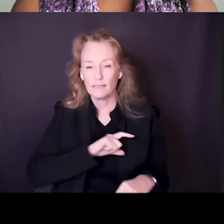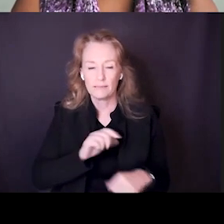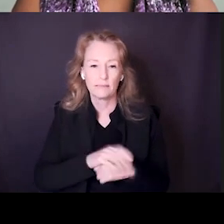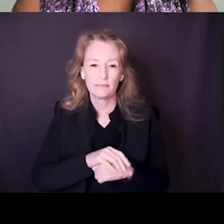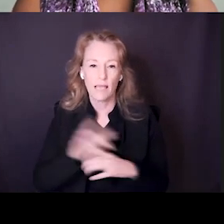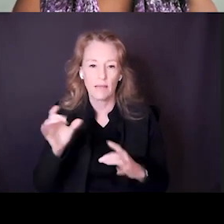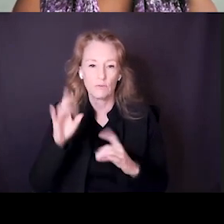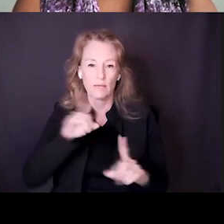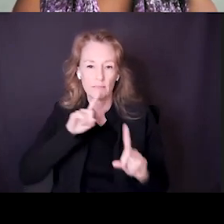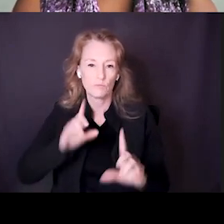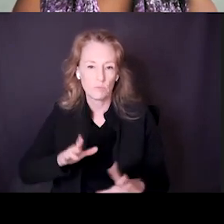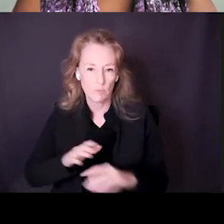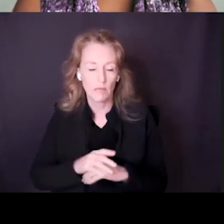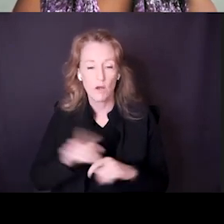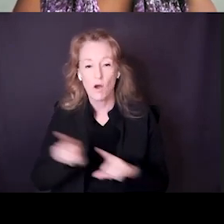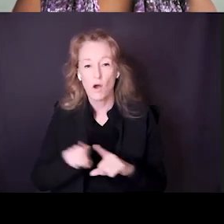FOR THE CRISIS STABILIZATION SERVICES AS WELL.